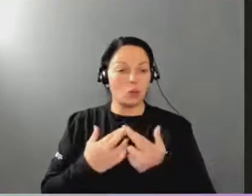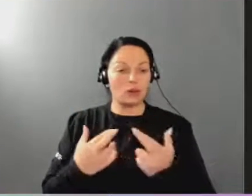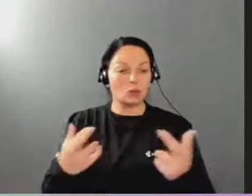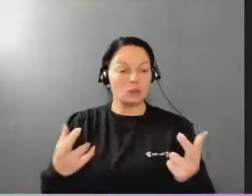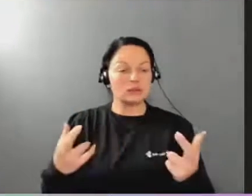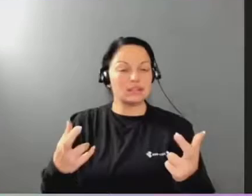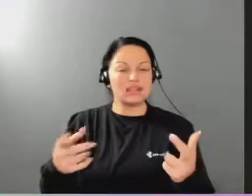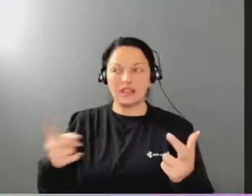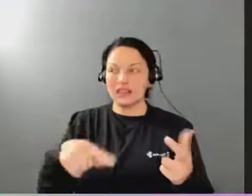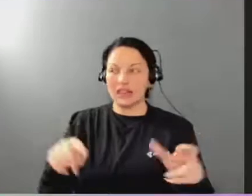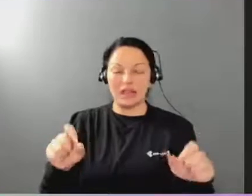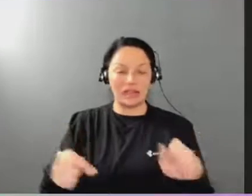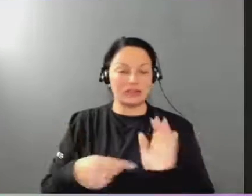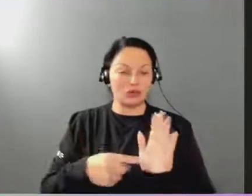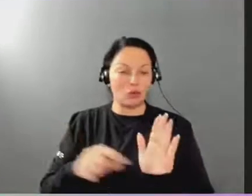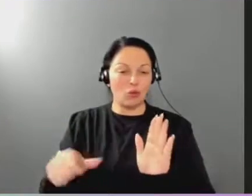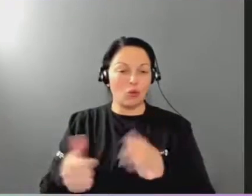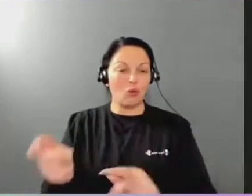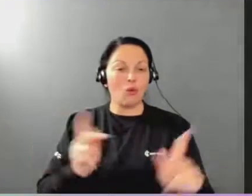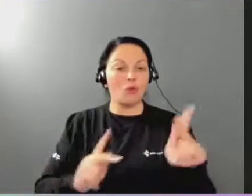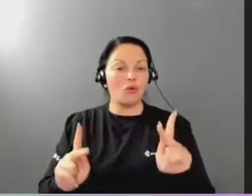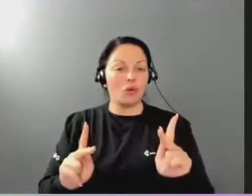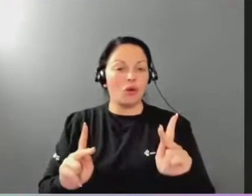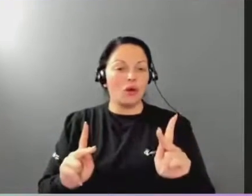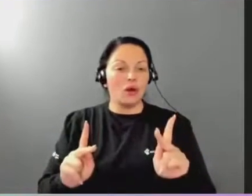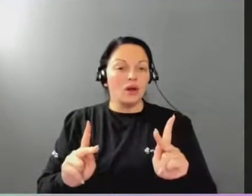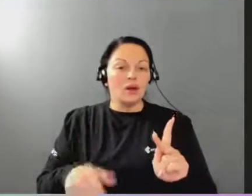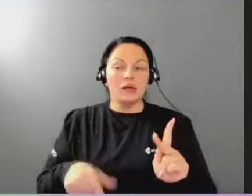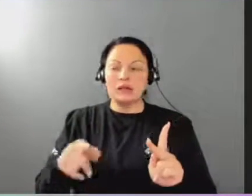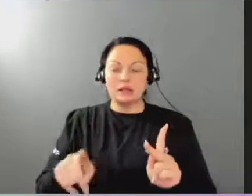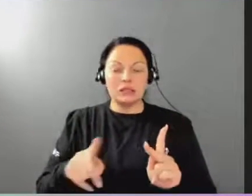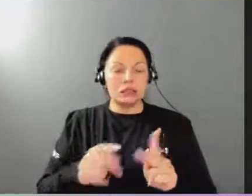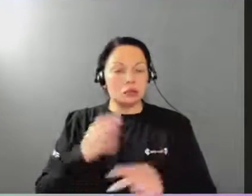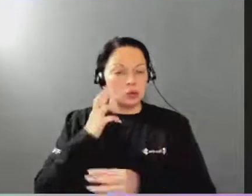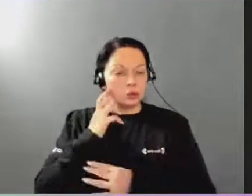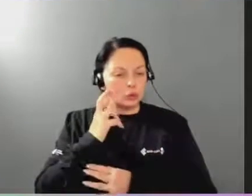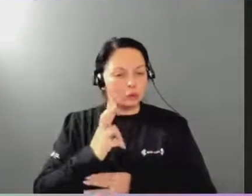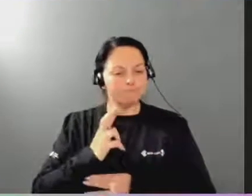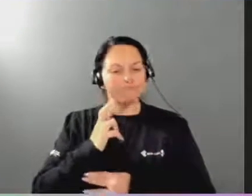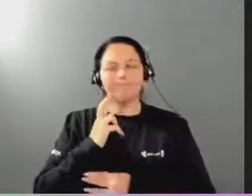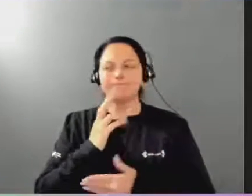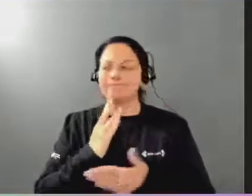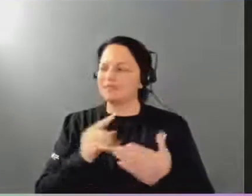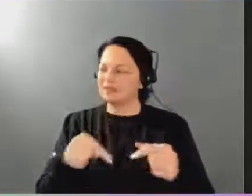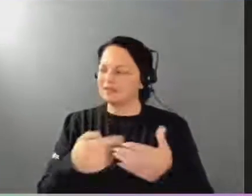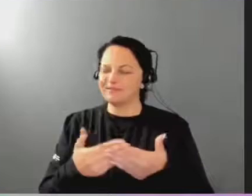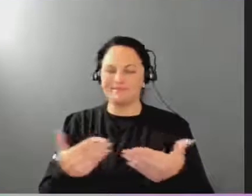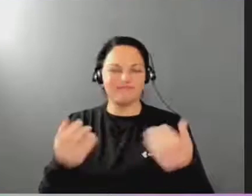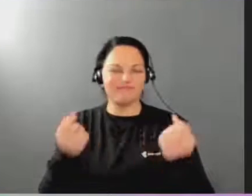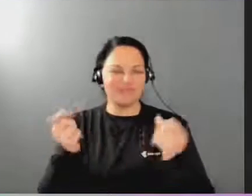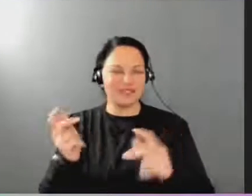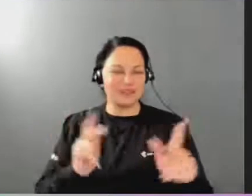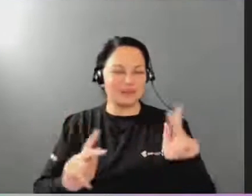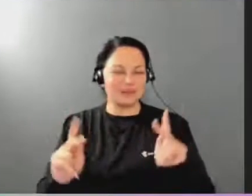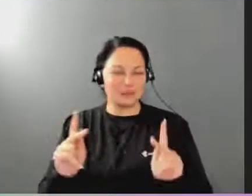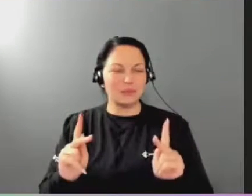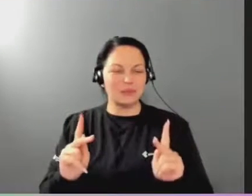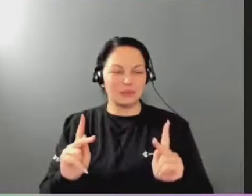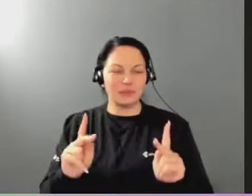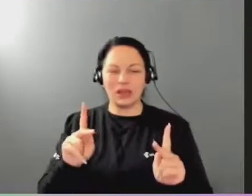those and bookmarked those. As you mentioned, those are free resources that they could also show other people